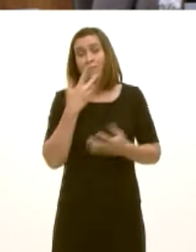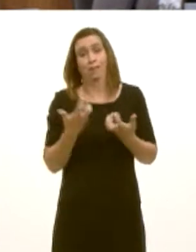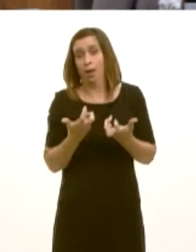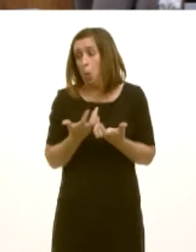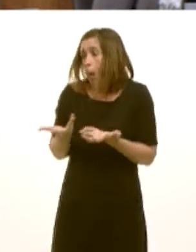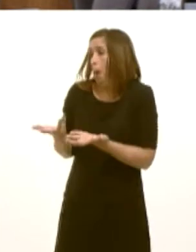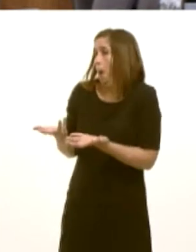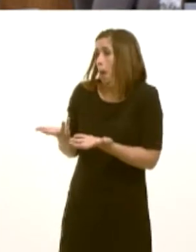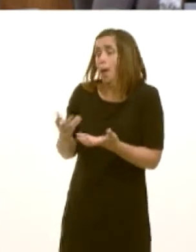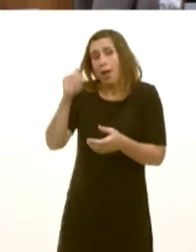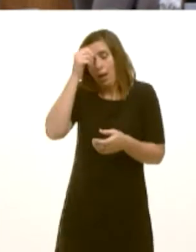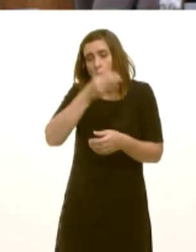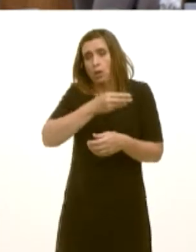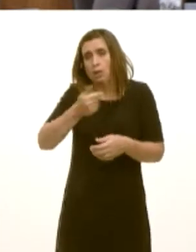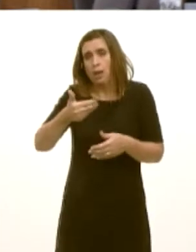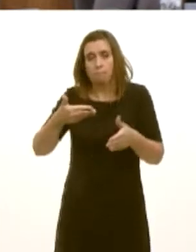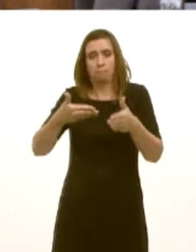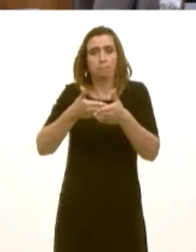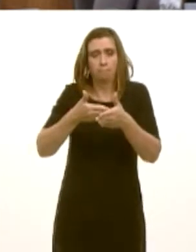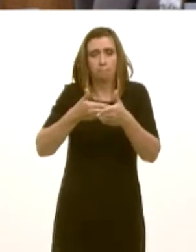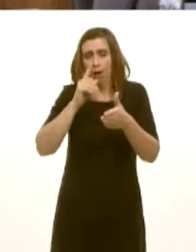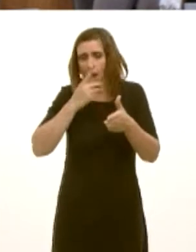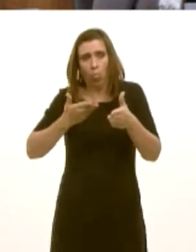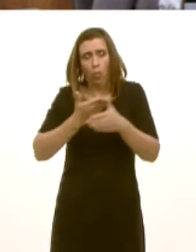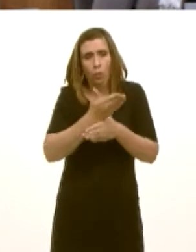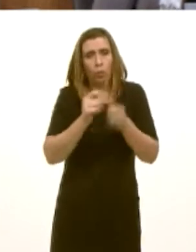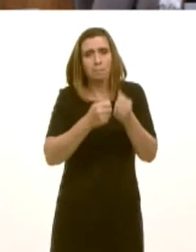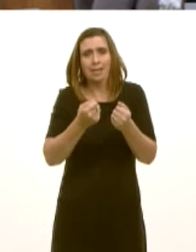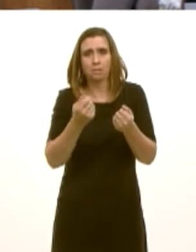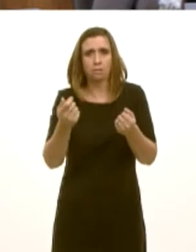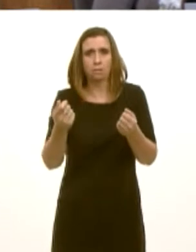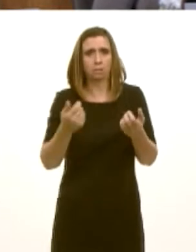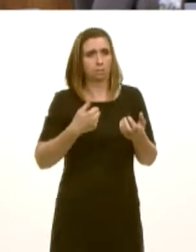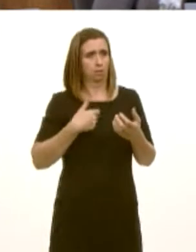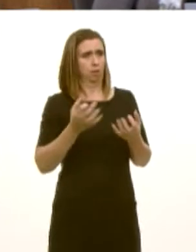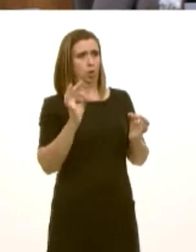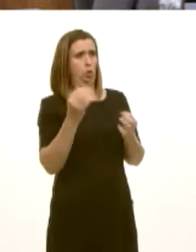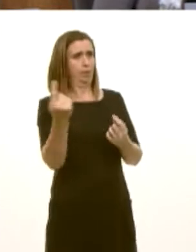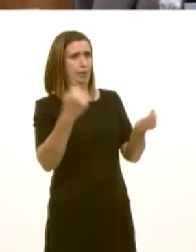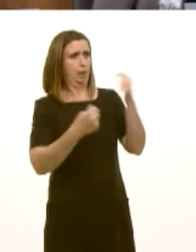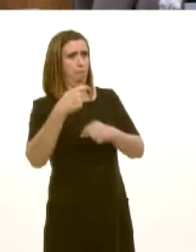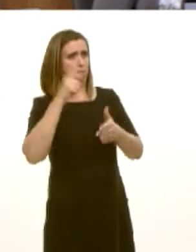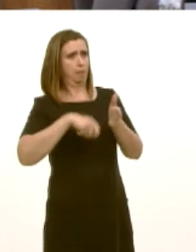That's a matter for them to pursue in terms of their legal advice, but if it is always